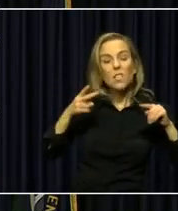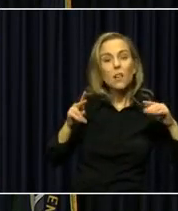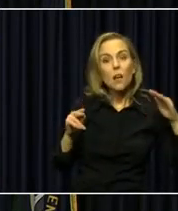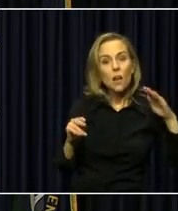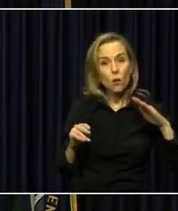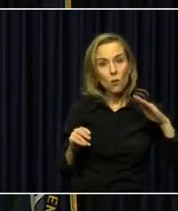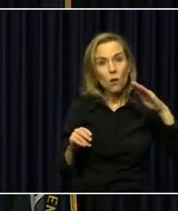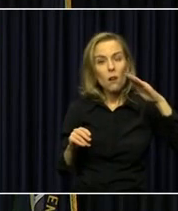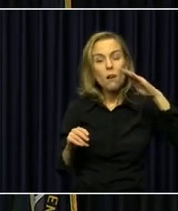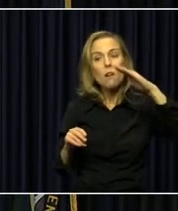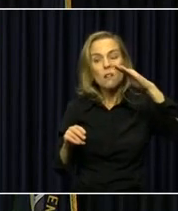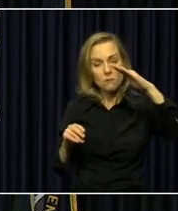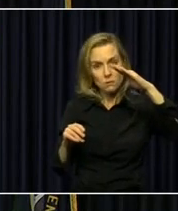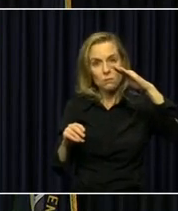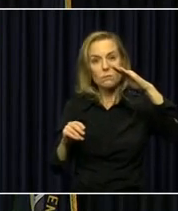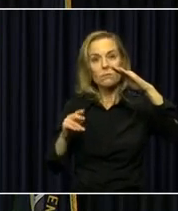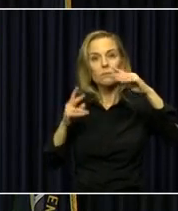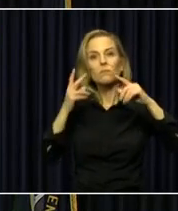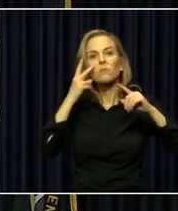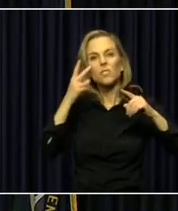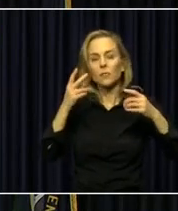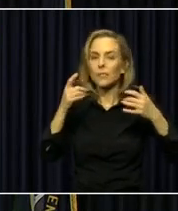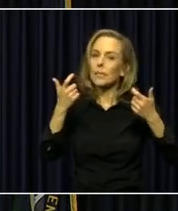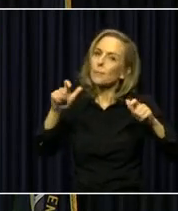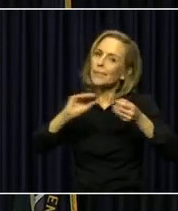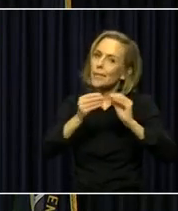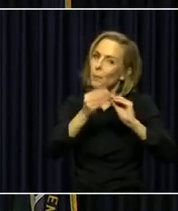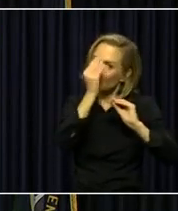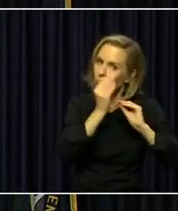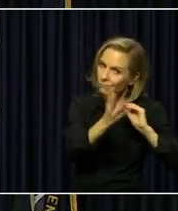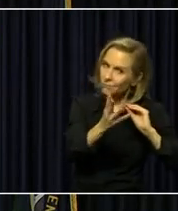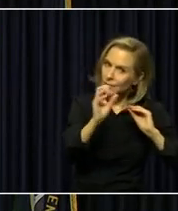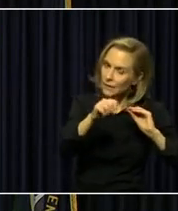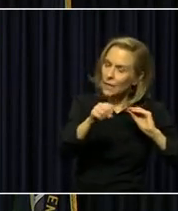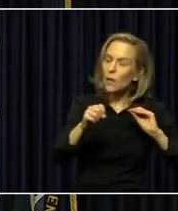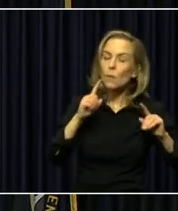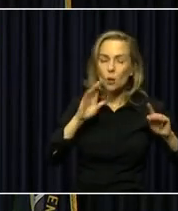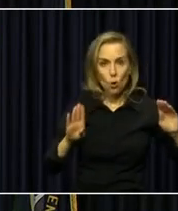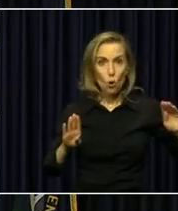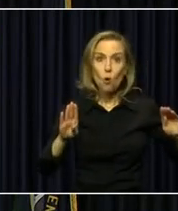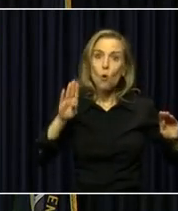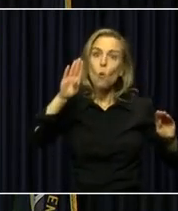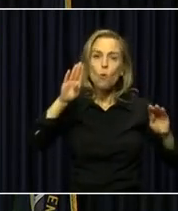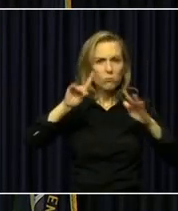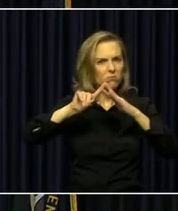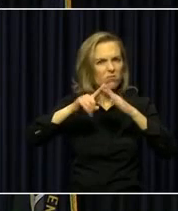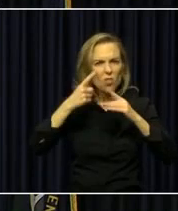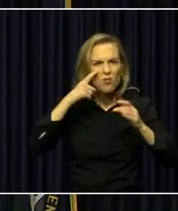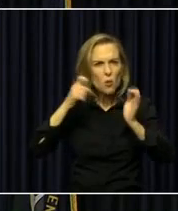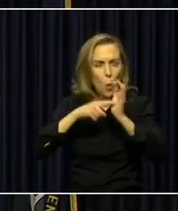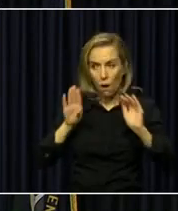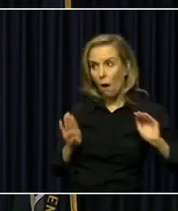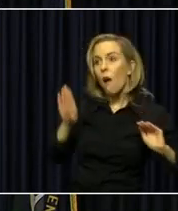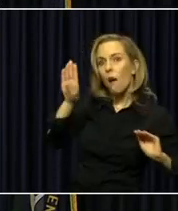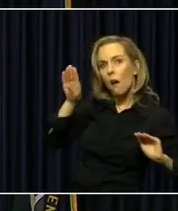YOU KNOW THAT THERE ARE FOLKS THAT ARE ASYMPTOMATIC OREN SICK